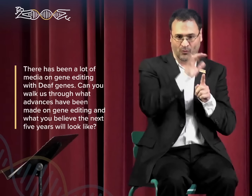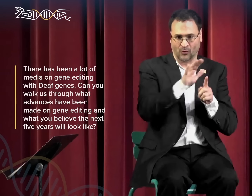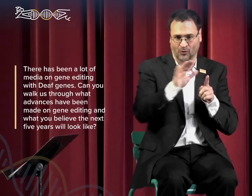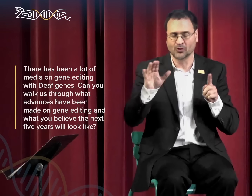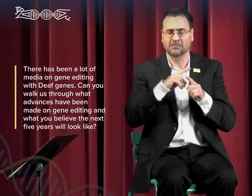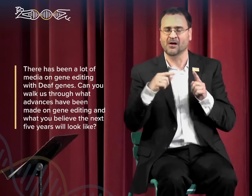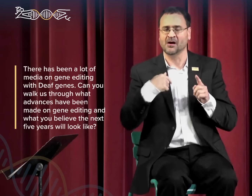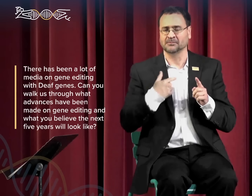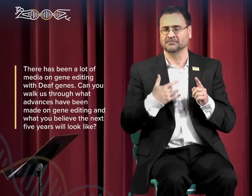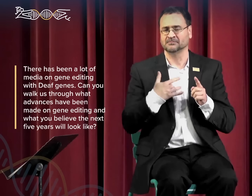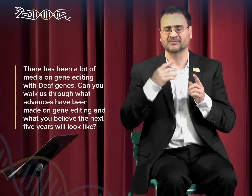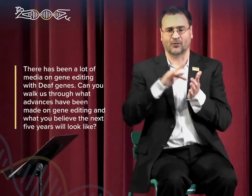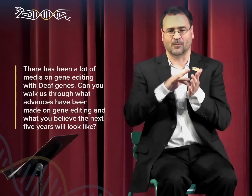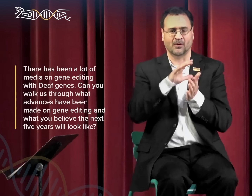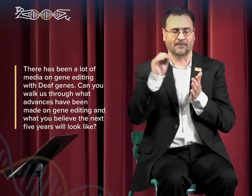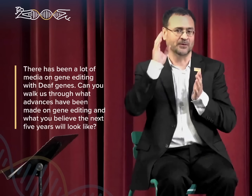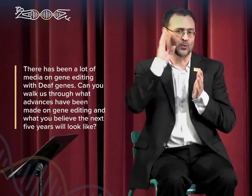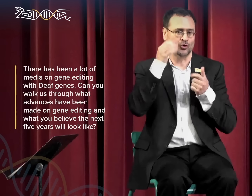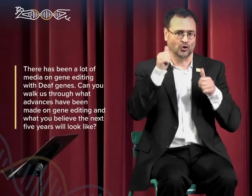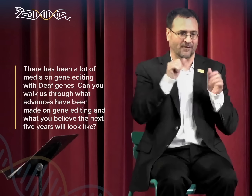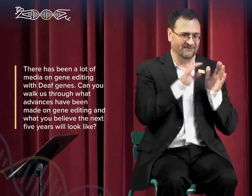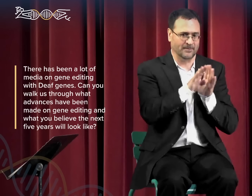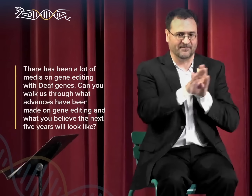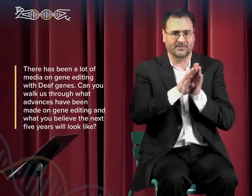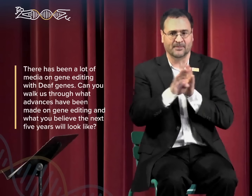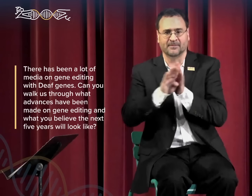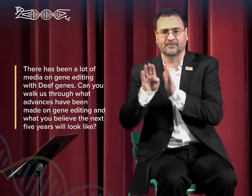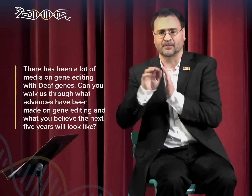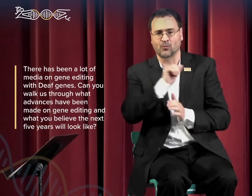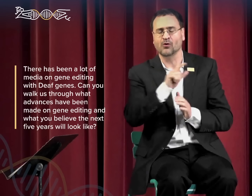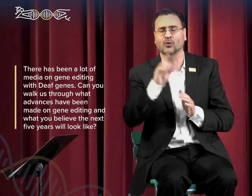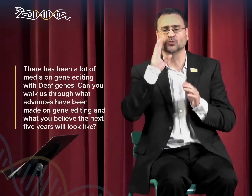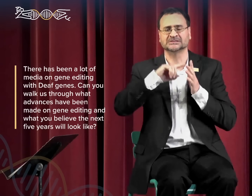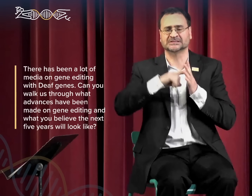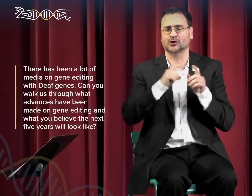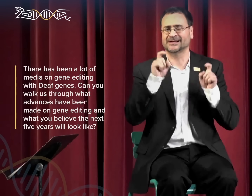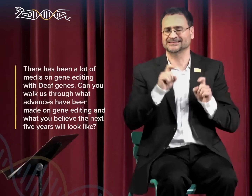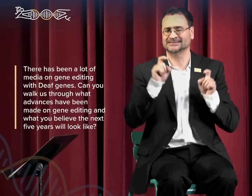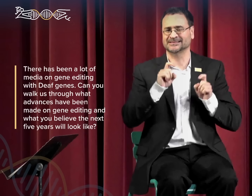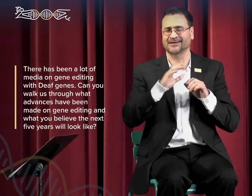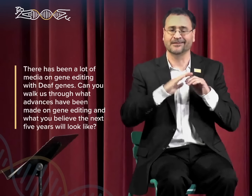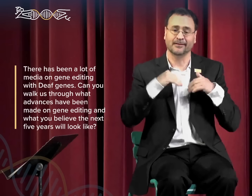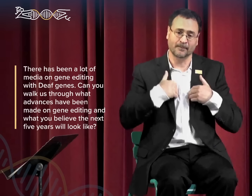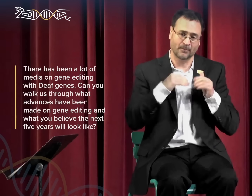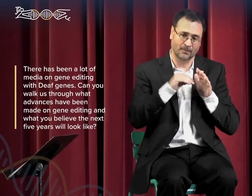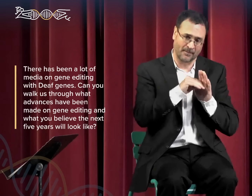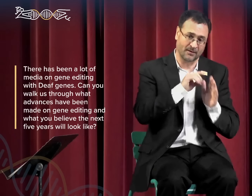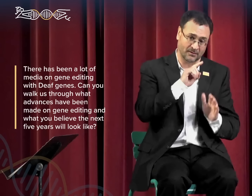for them. My sense, pharmacology companies are going to come into this arena and once